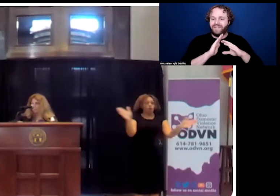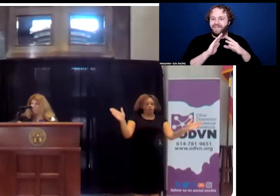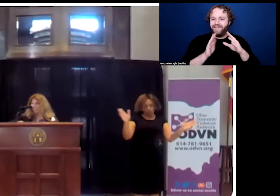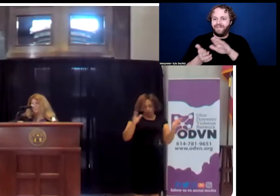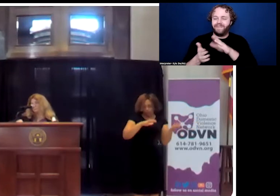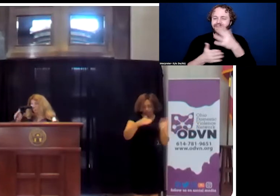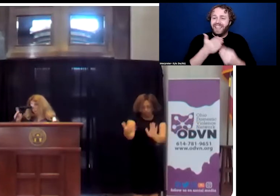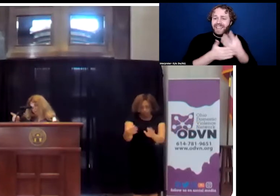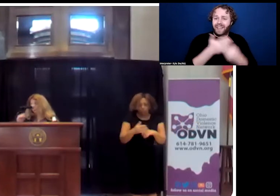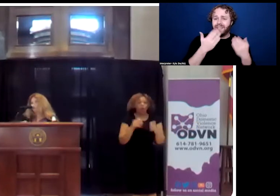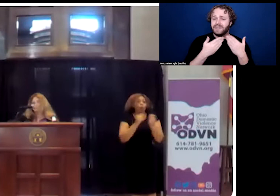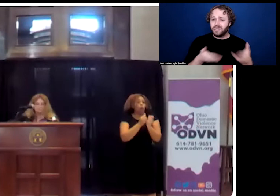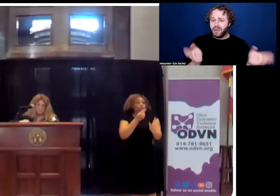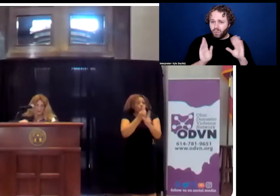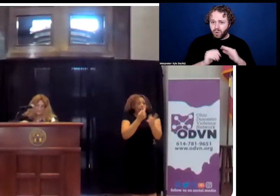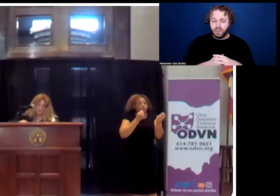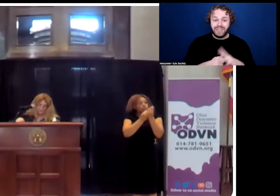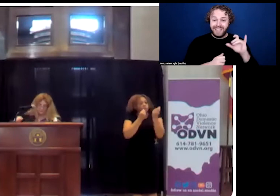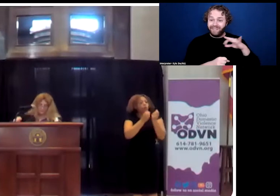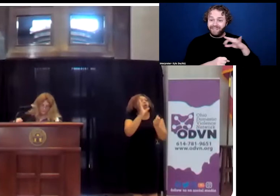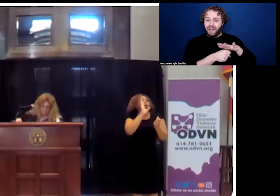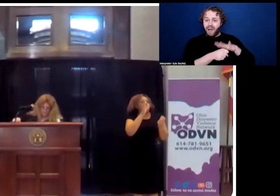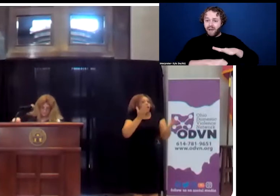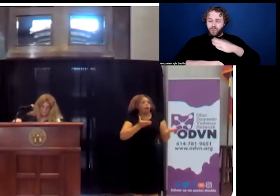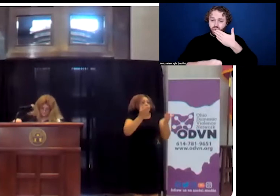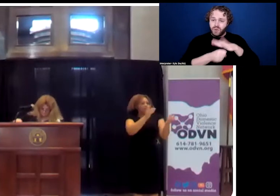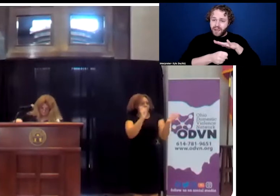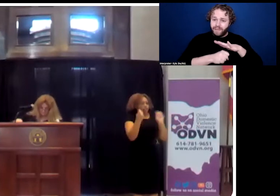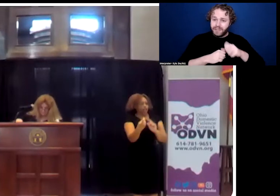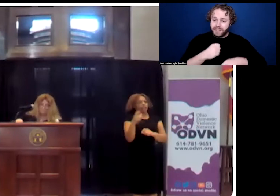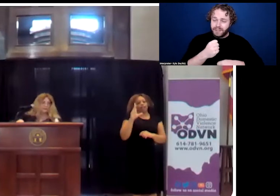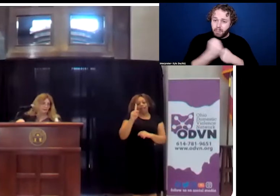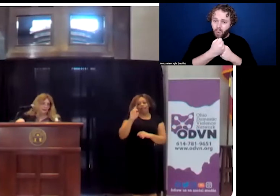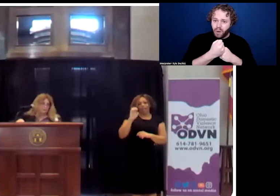With the right support, we will provide the change that Kellie spoke of. And with